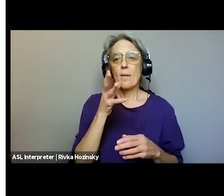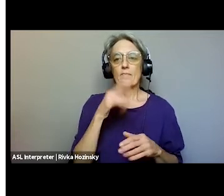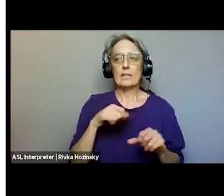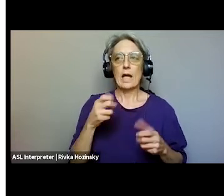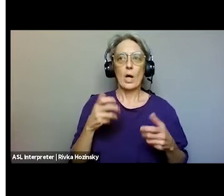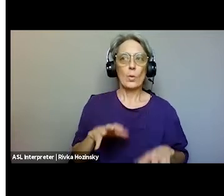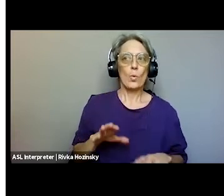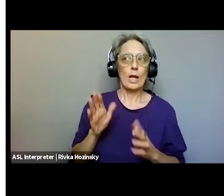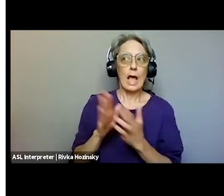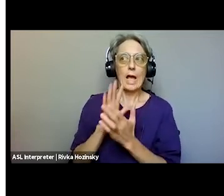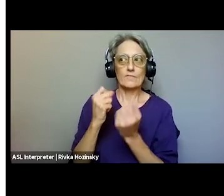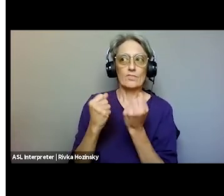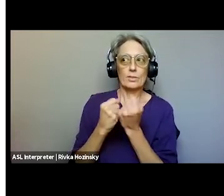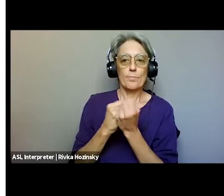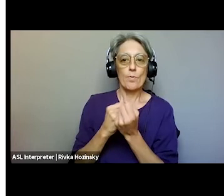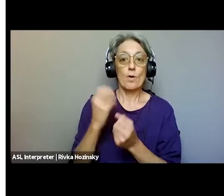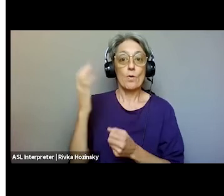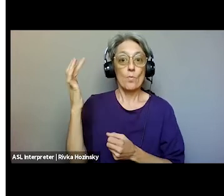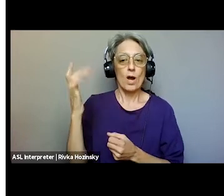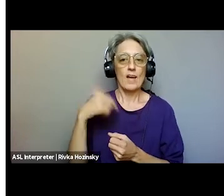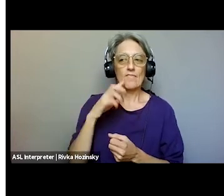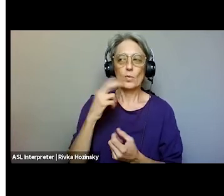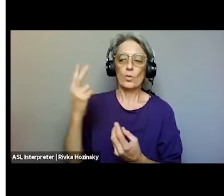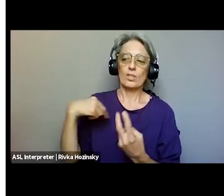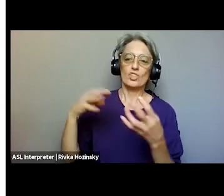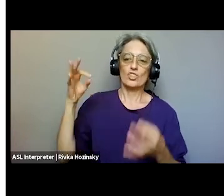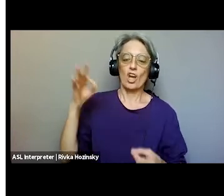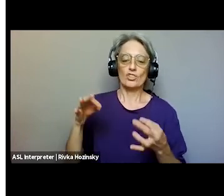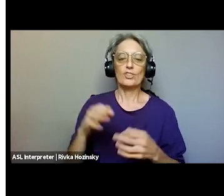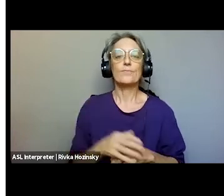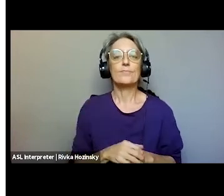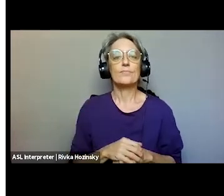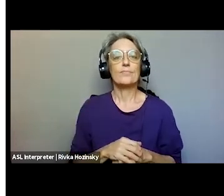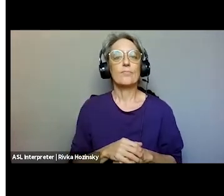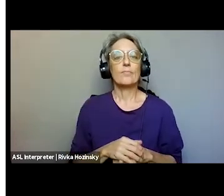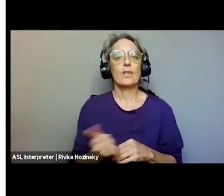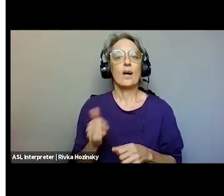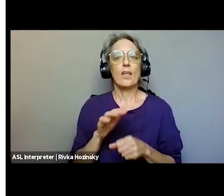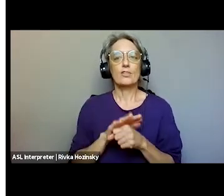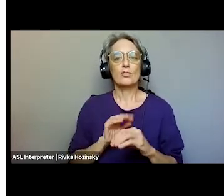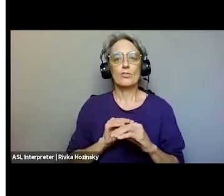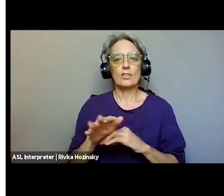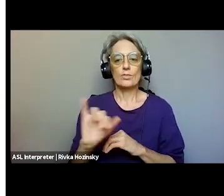being judged. There's another of other stressors that I think are important to consider that really